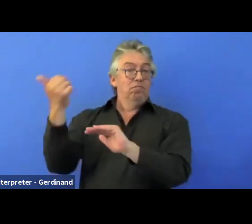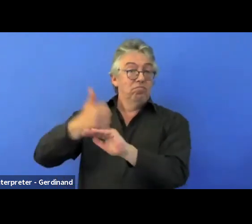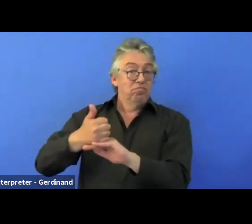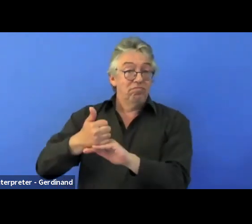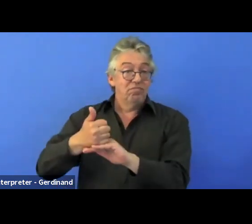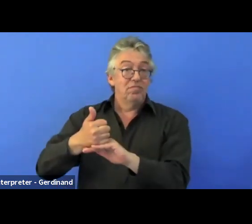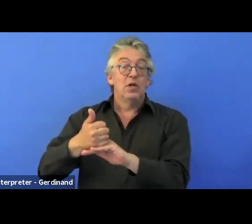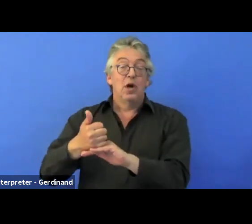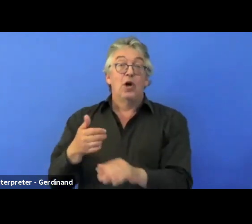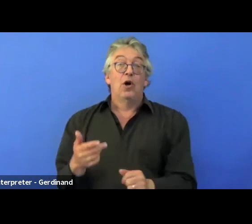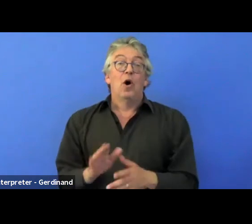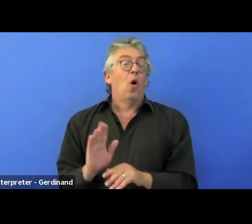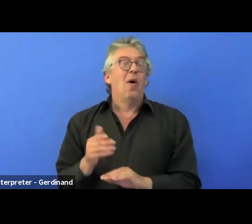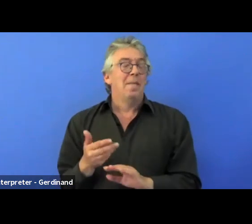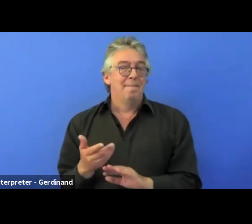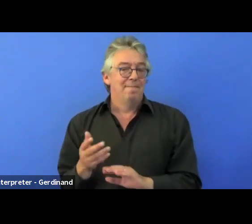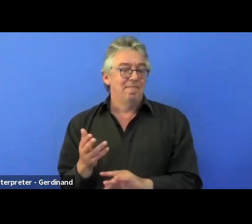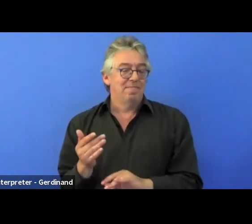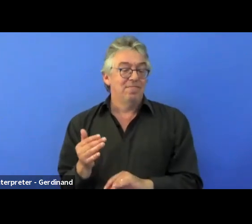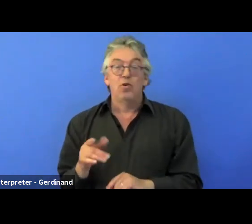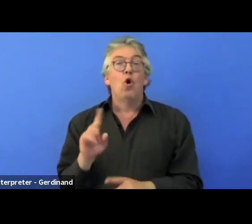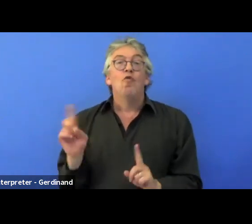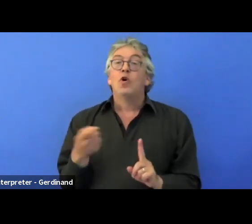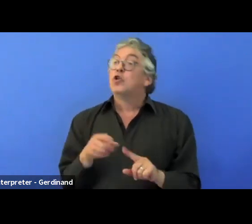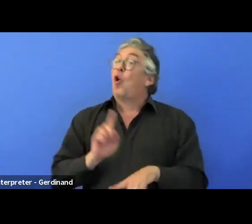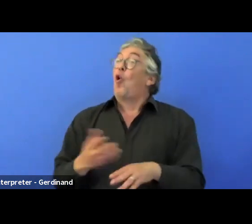before that, there is also a call for experts, paid experts.